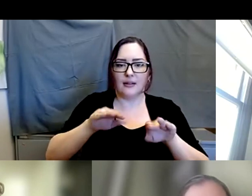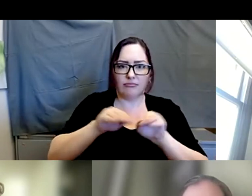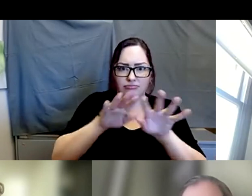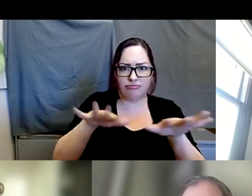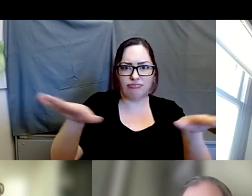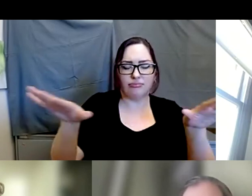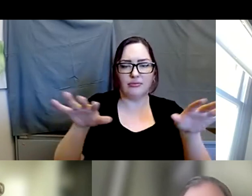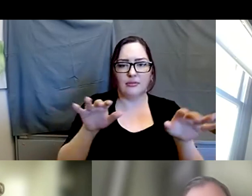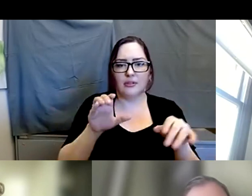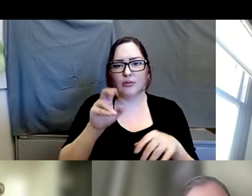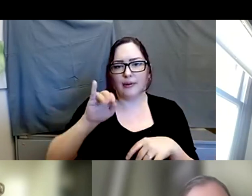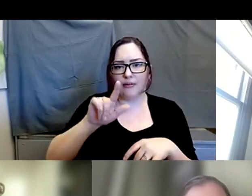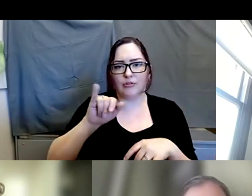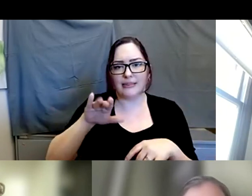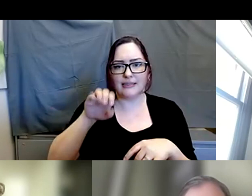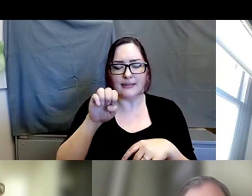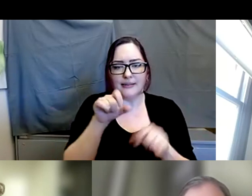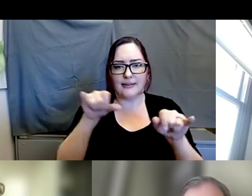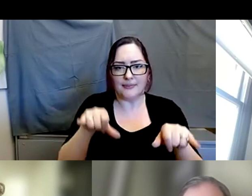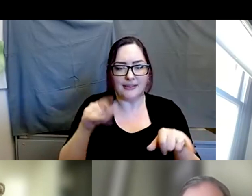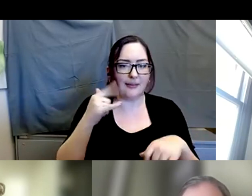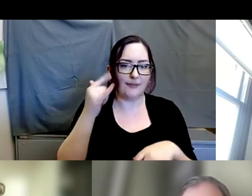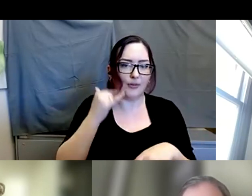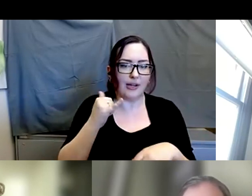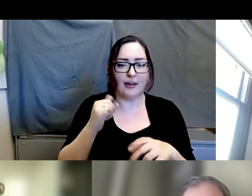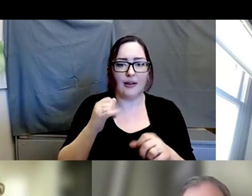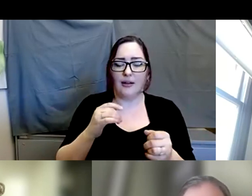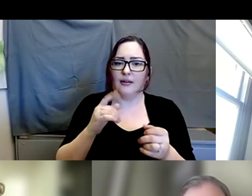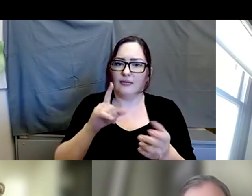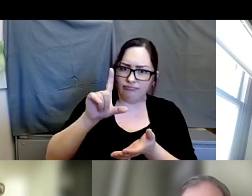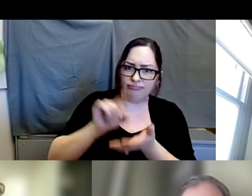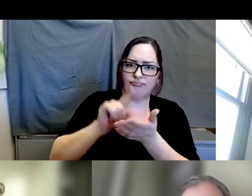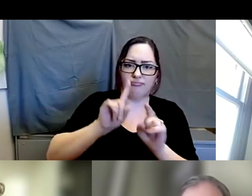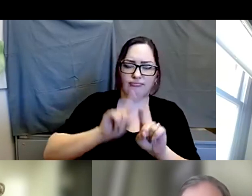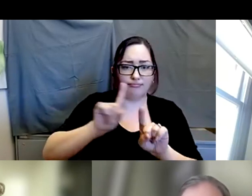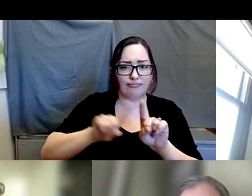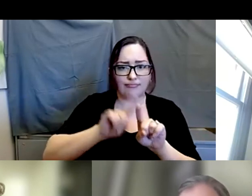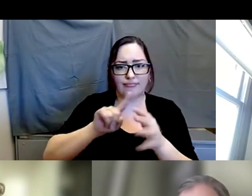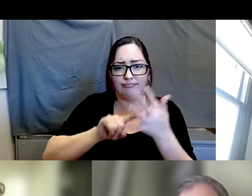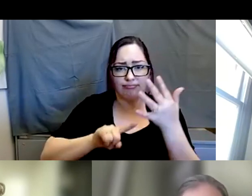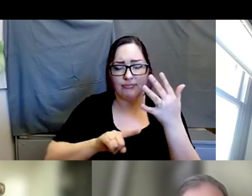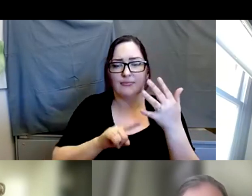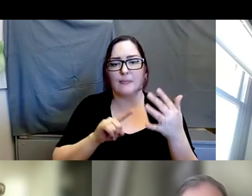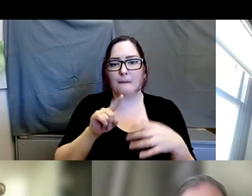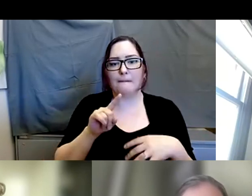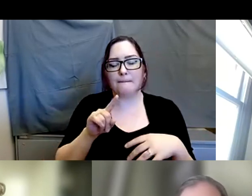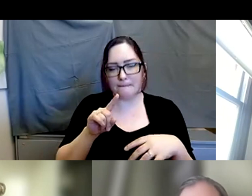Professor Bird has been published in numerous academic journals, and consults widely with research centers and organizations working on criminal justice issues